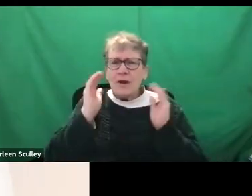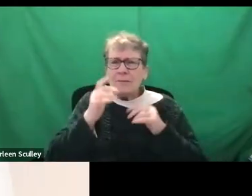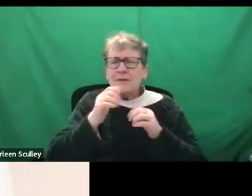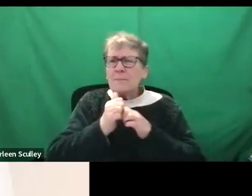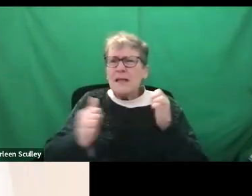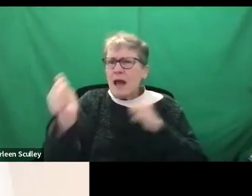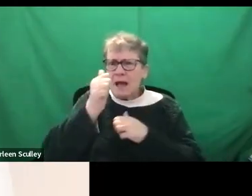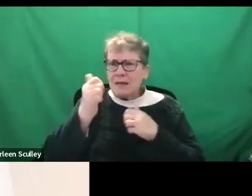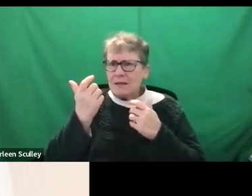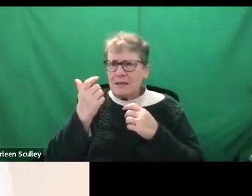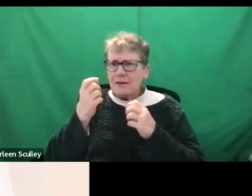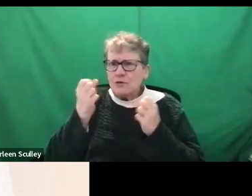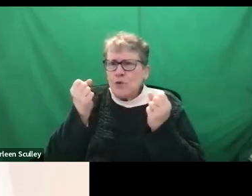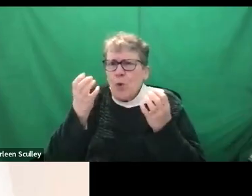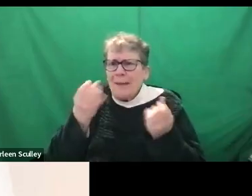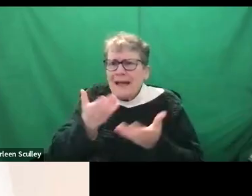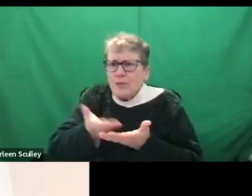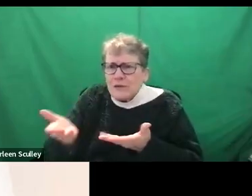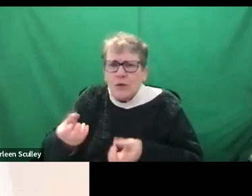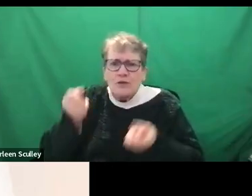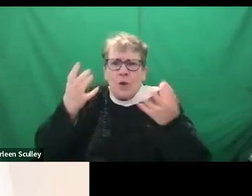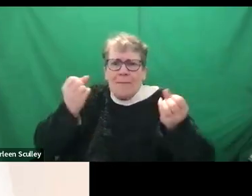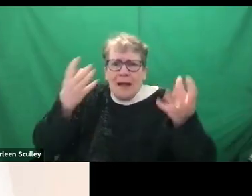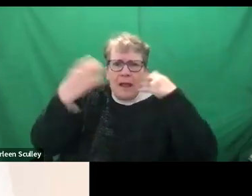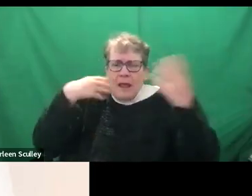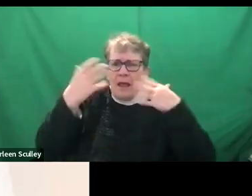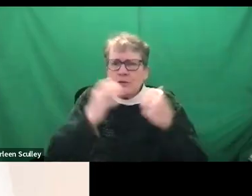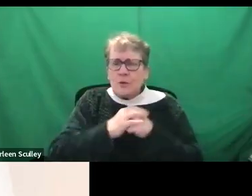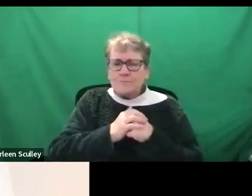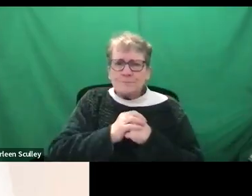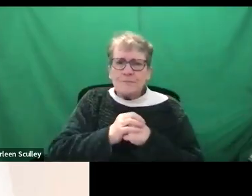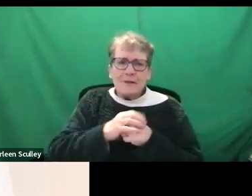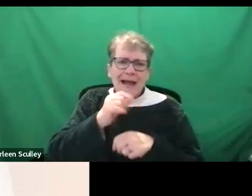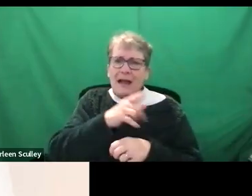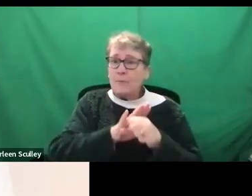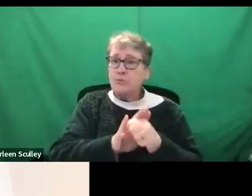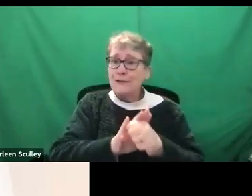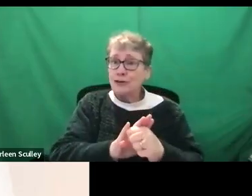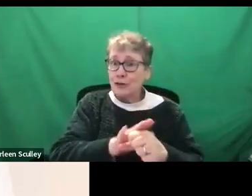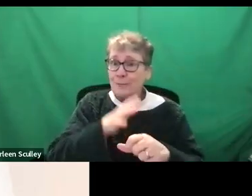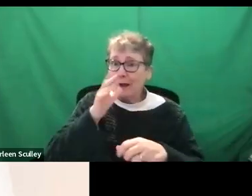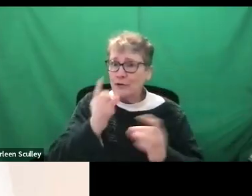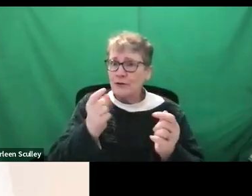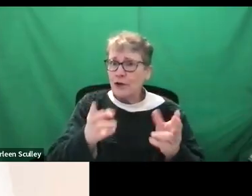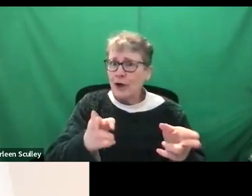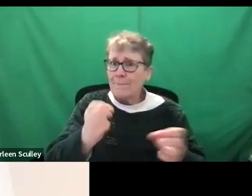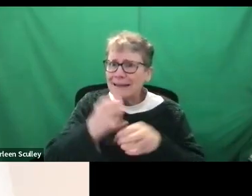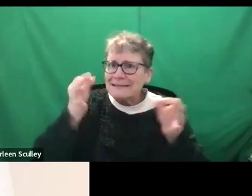They are overwhelmed with so many different resources from so many different perspectives.